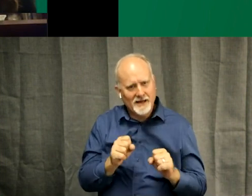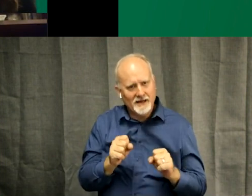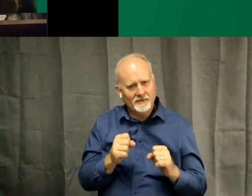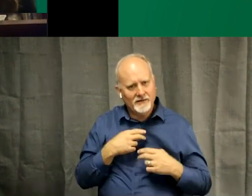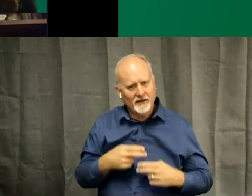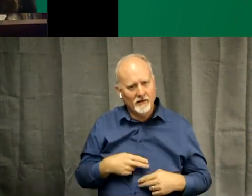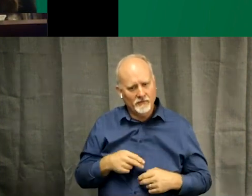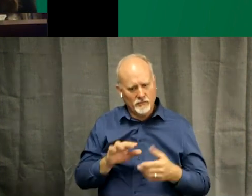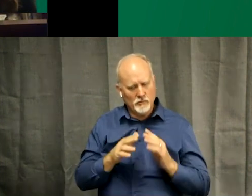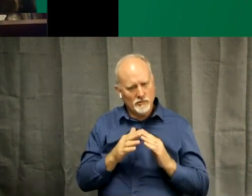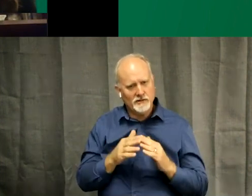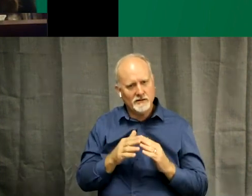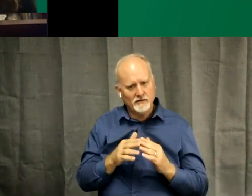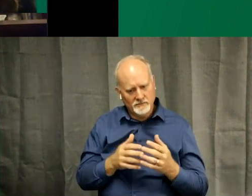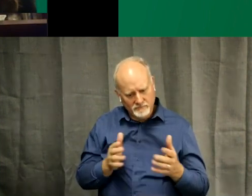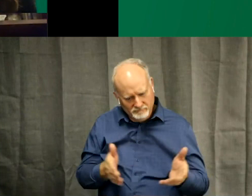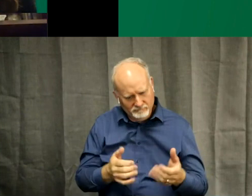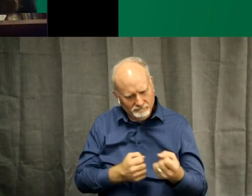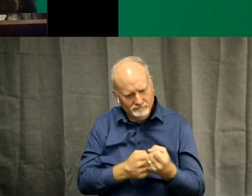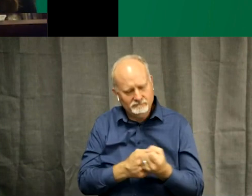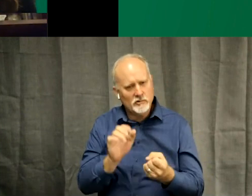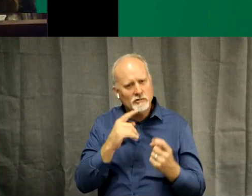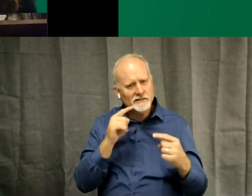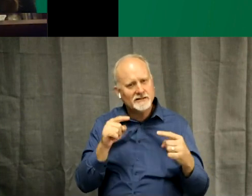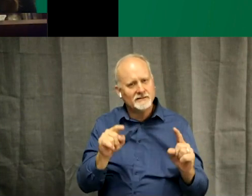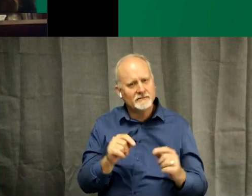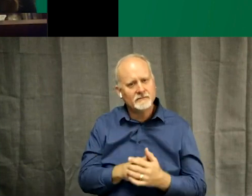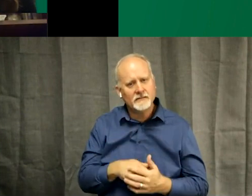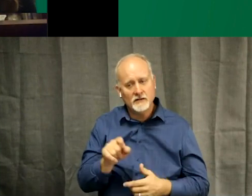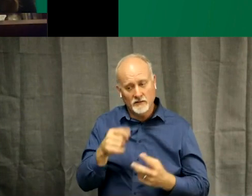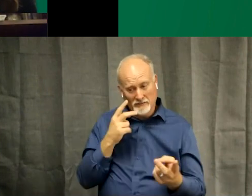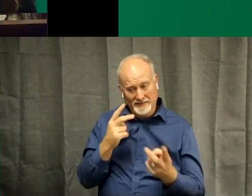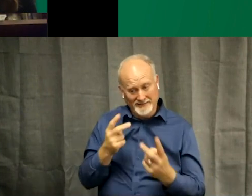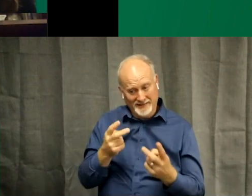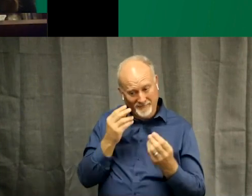while fostering students student success as you have seen from the information share this evening